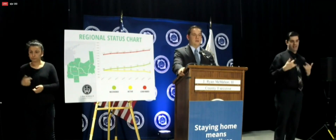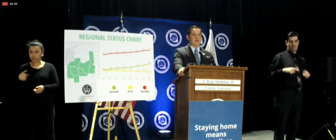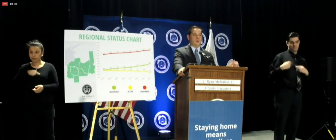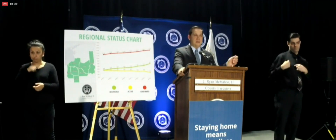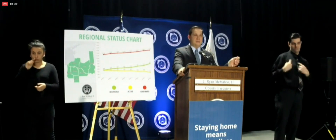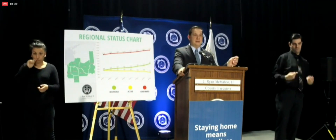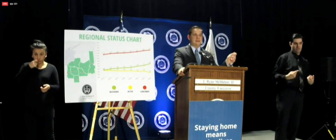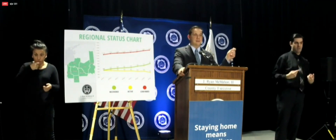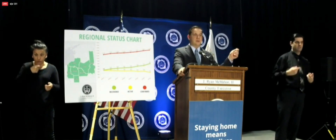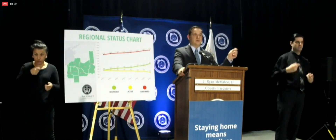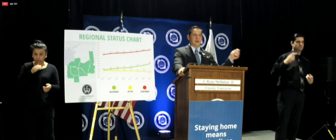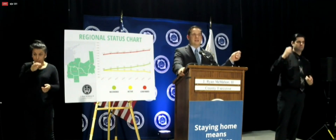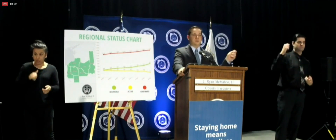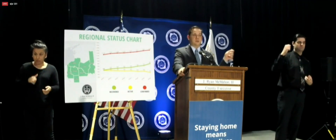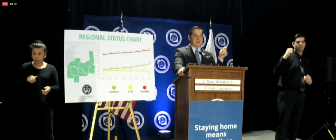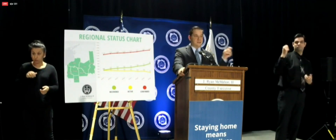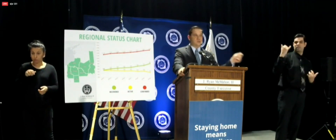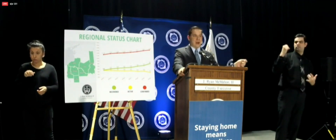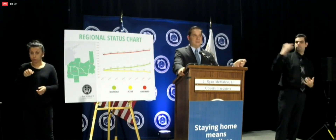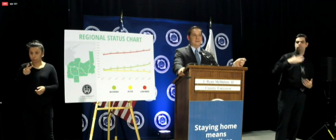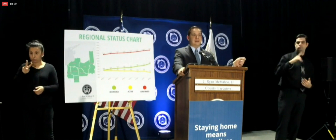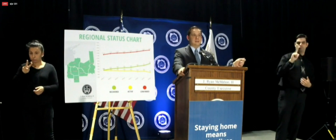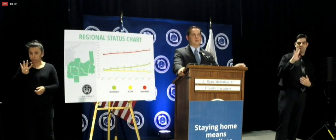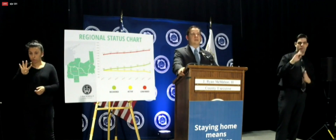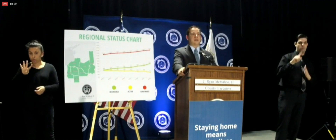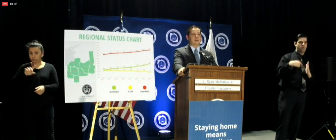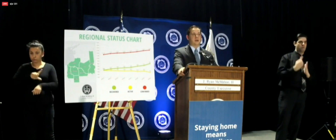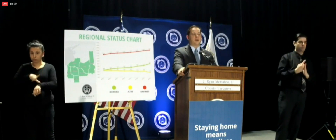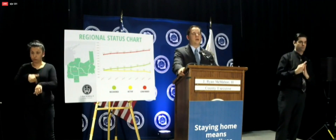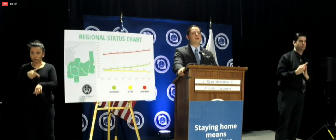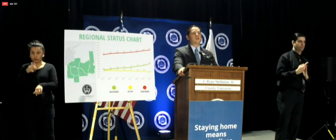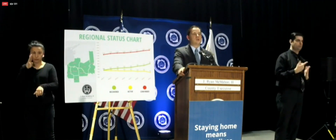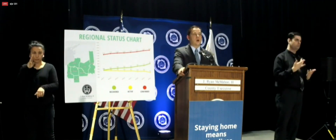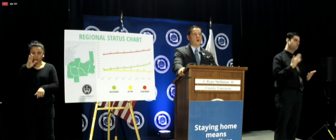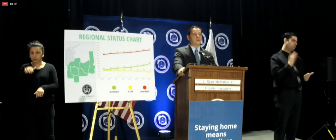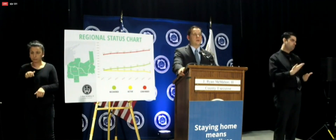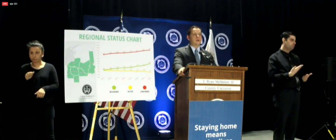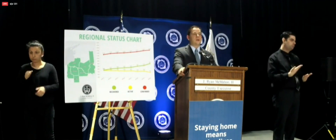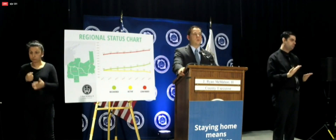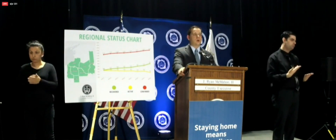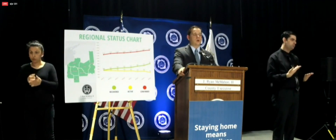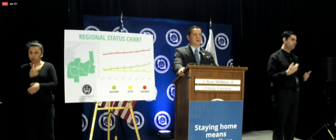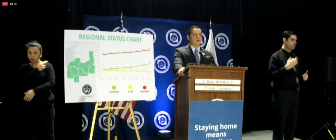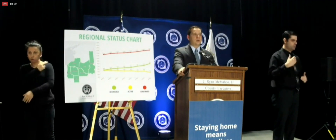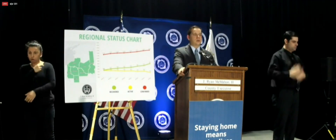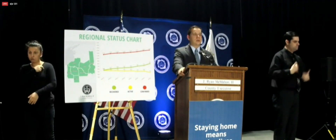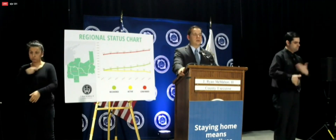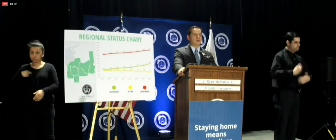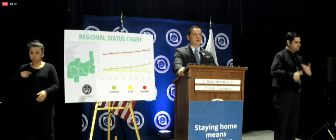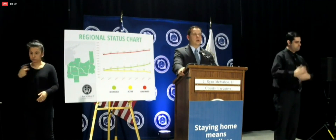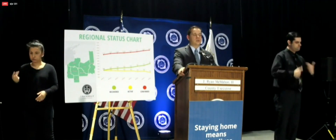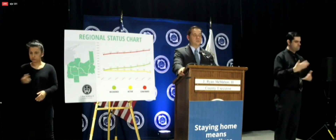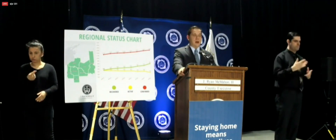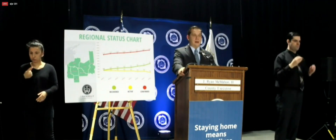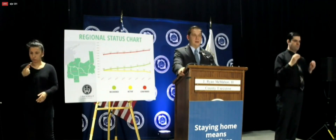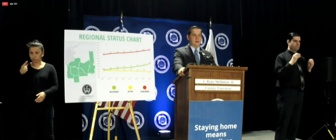AROUND THEN. AND SO, IF WE EVER NEED RAPID TESTING WE HAVE THREE HOSPITALS THAT CAN GIVE IT TO US RIGHT